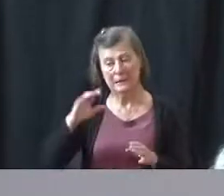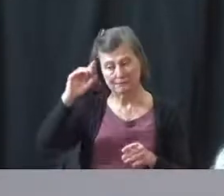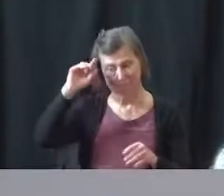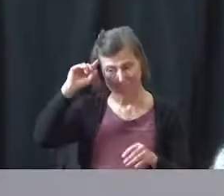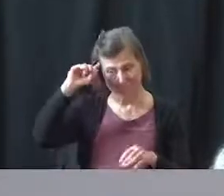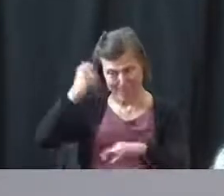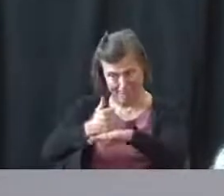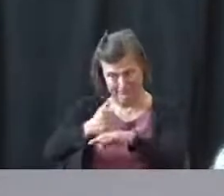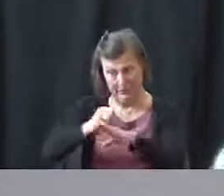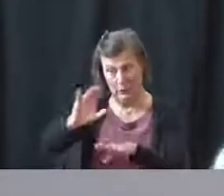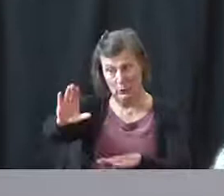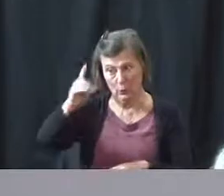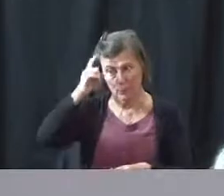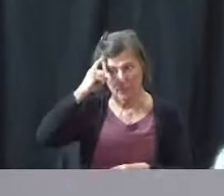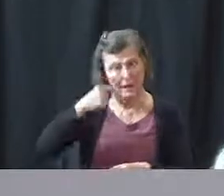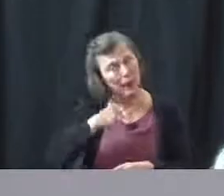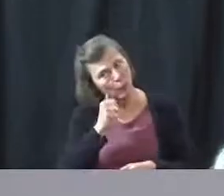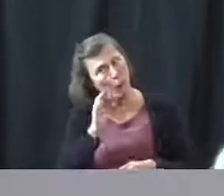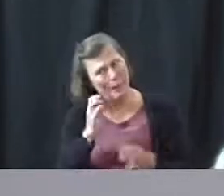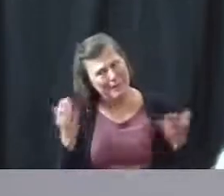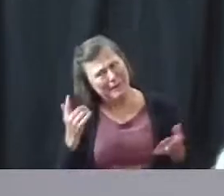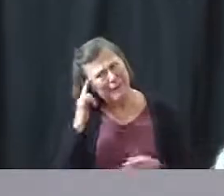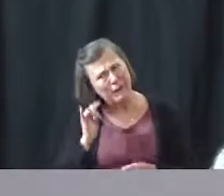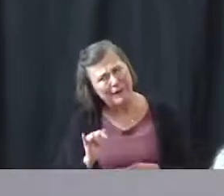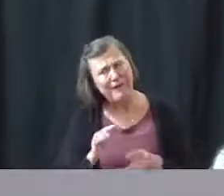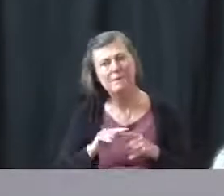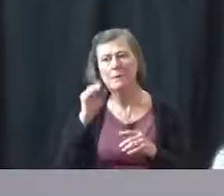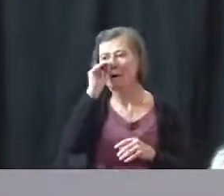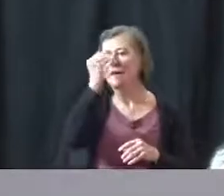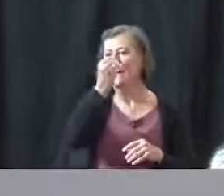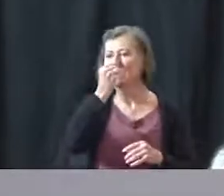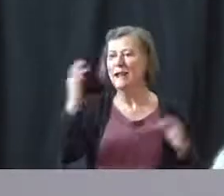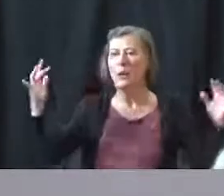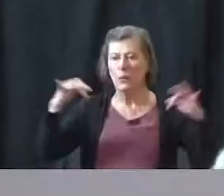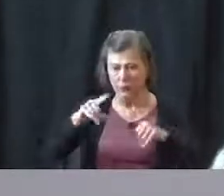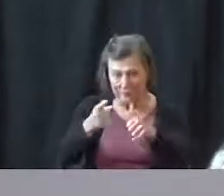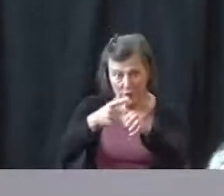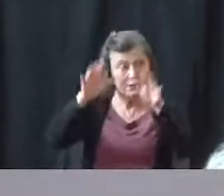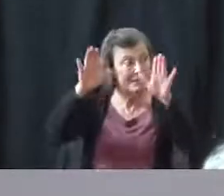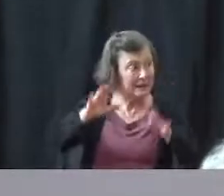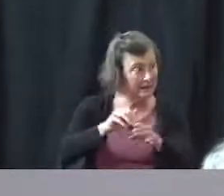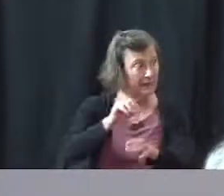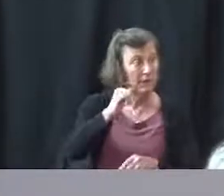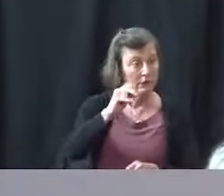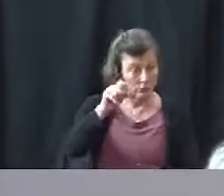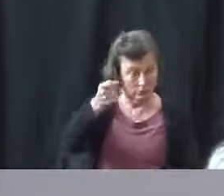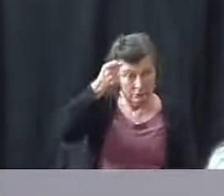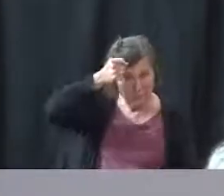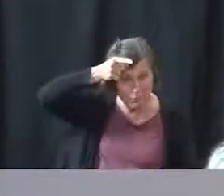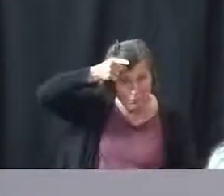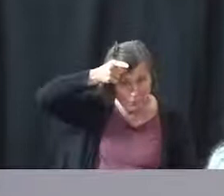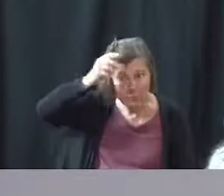won't be here forever, that the flower communion is the first Sunday of June. You got that? So, thank you.